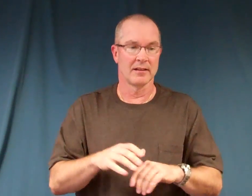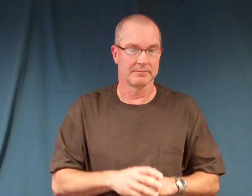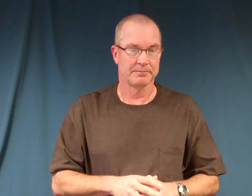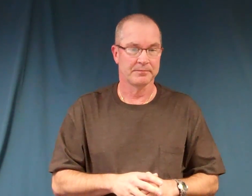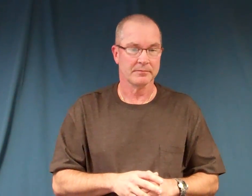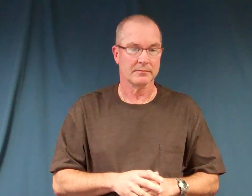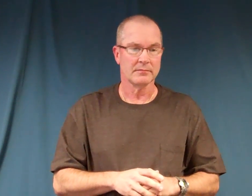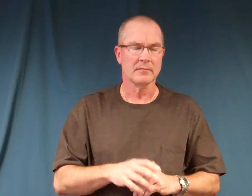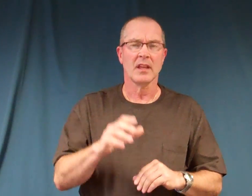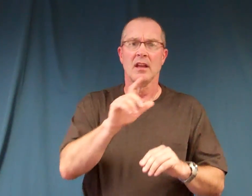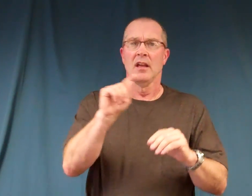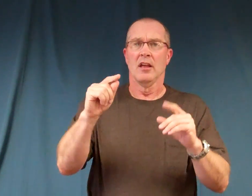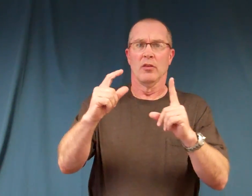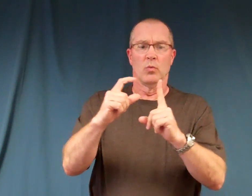done.